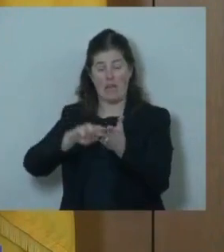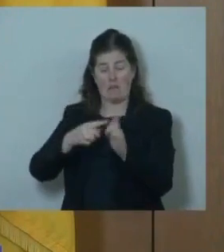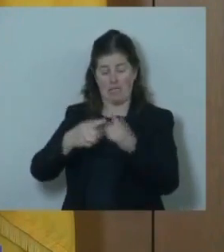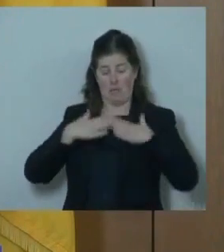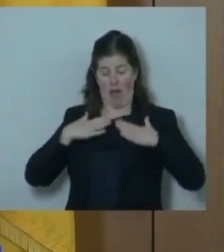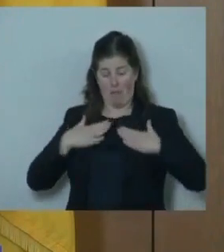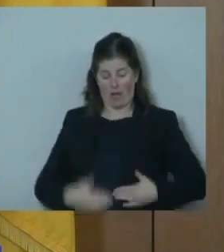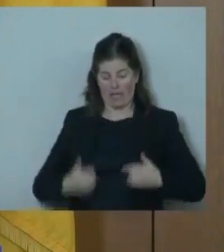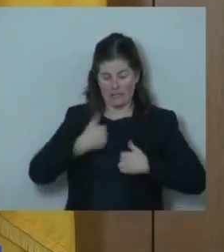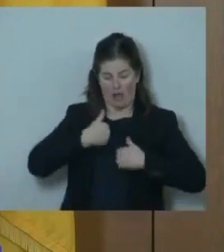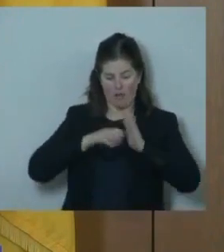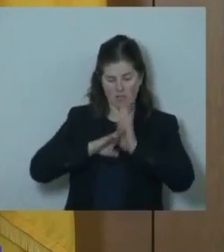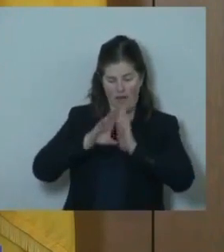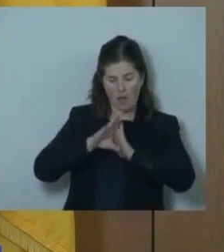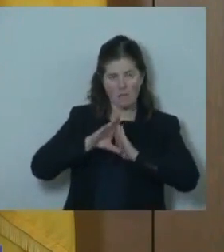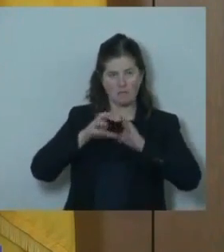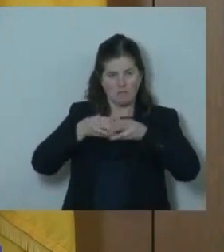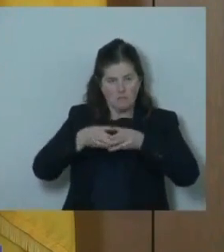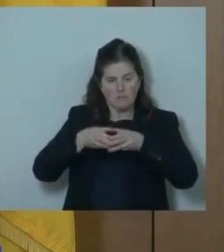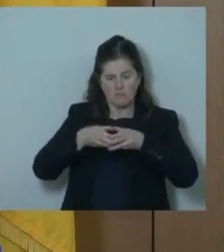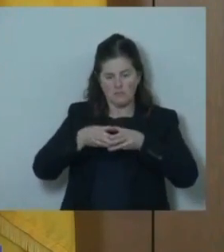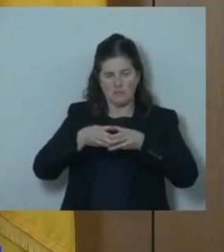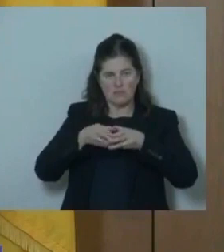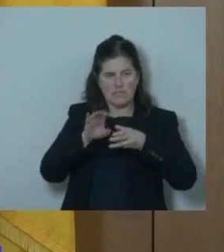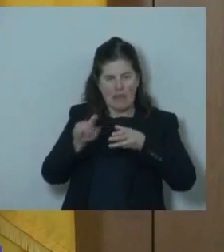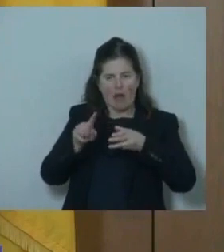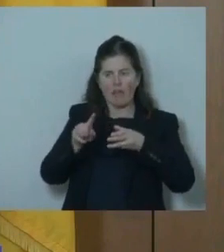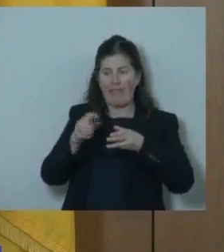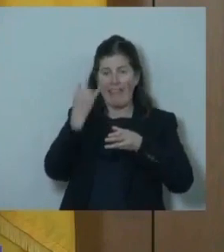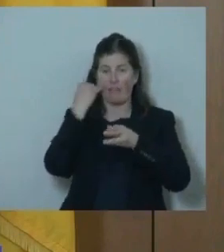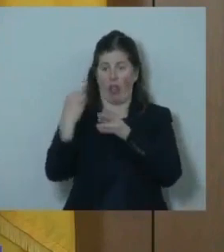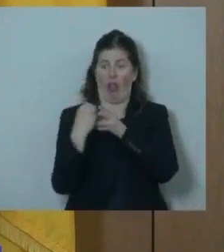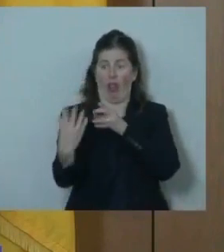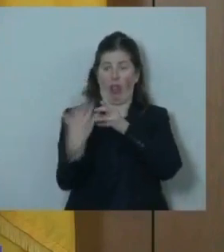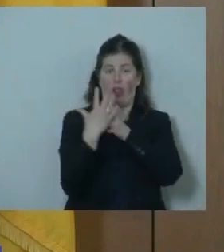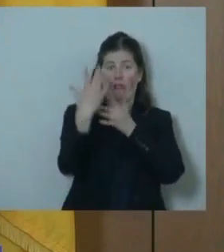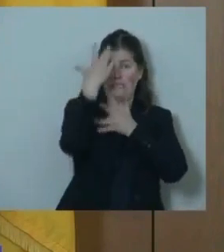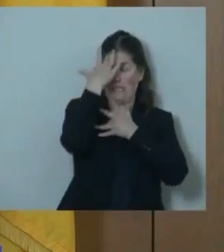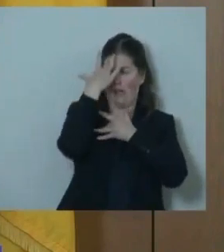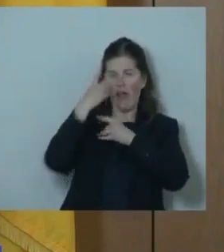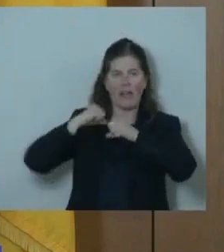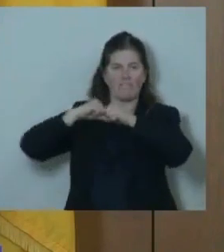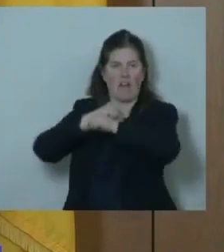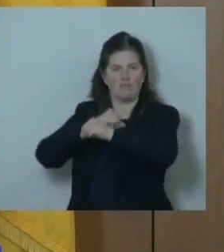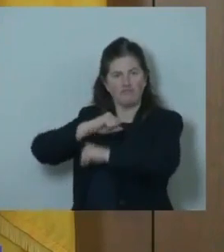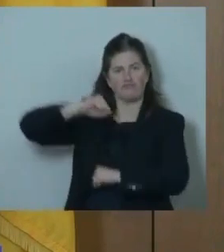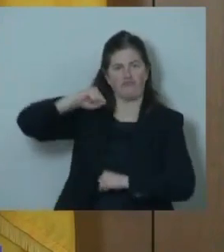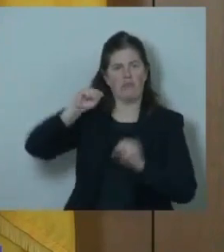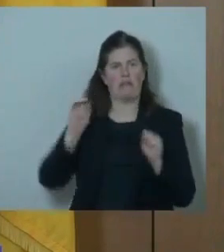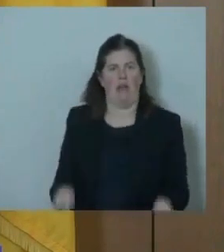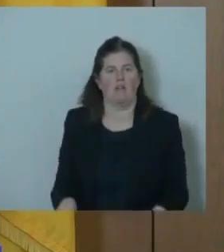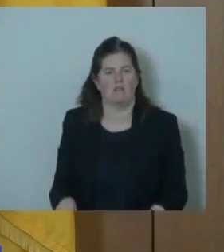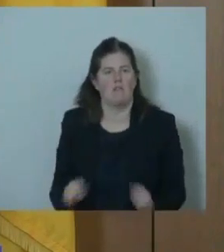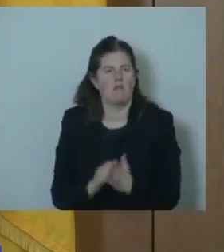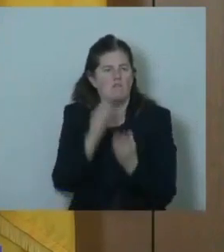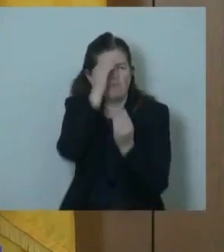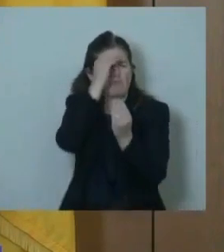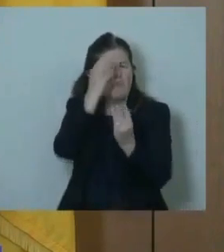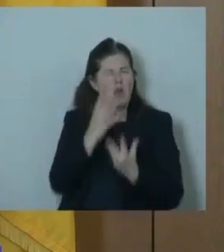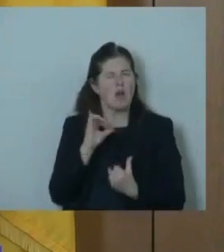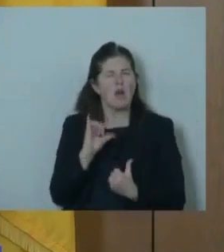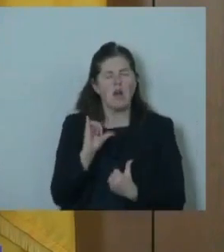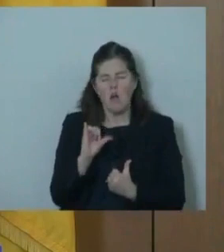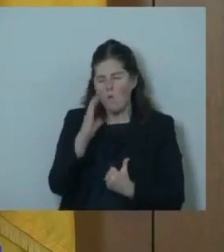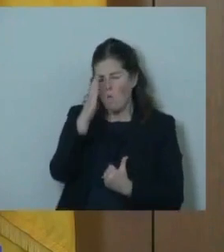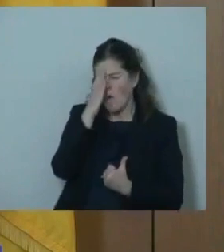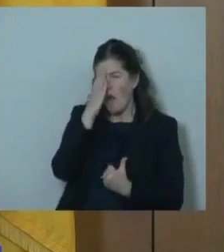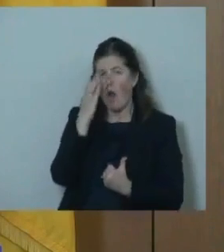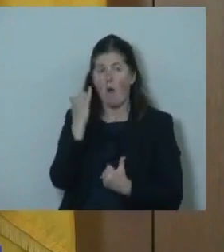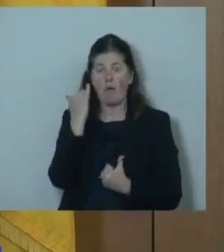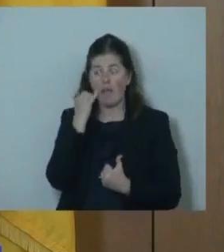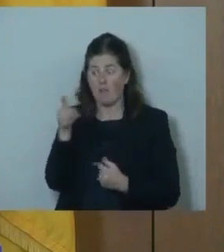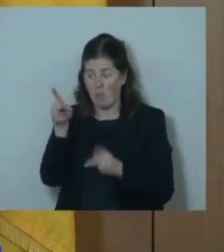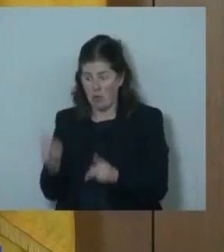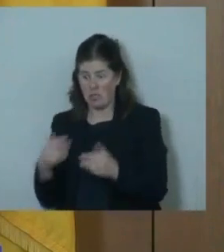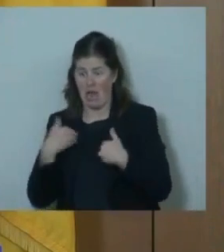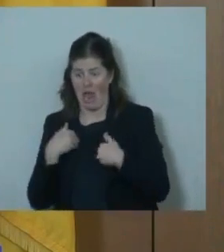THIS IS USING A BLOOD TEST TO LOOK FOR ANTIBODIES IN THE BLOOD WHICH SUGGEST YOU PRODUCE THOSE ANTIBODIES AND ATTACKING THE VIRUS AND PROTECTING YOU.